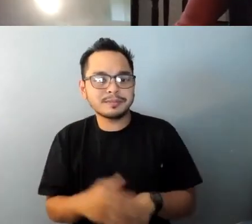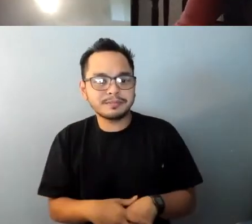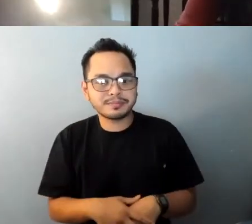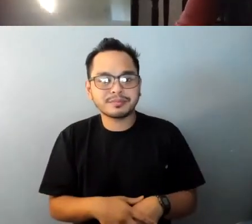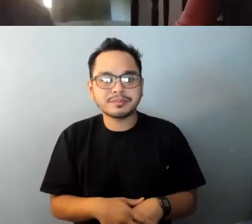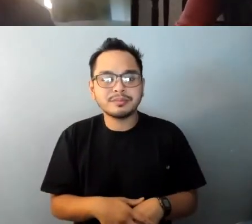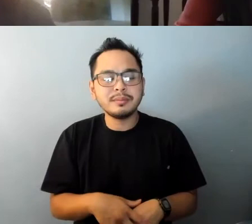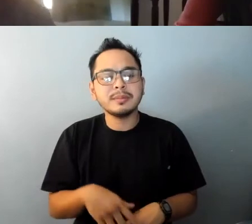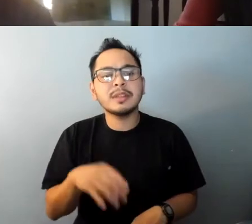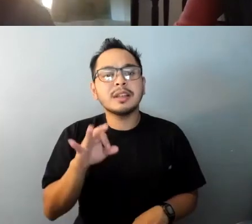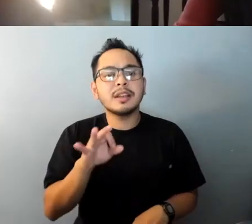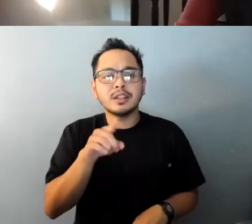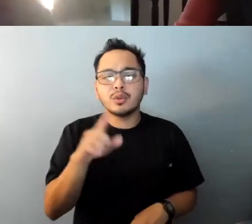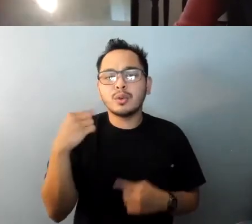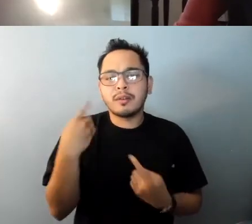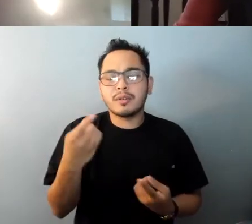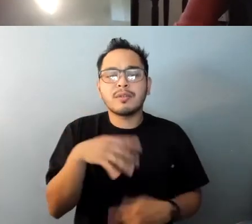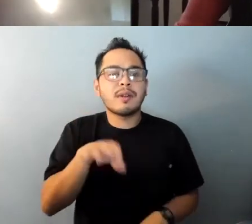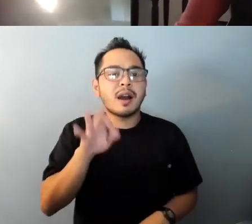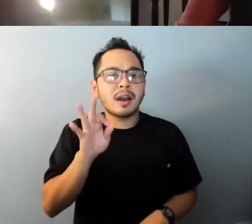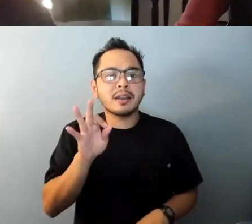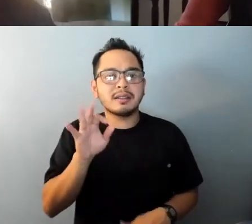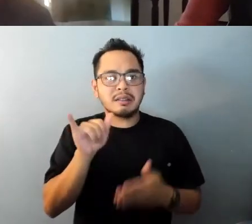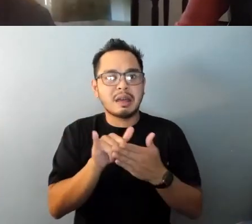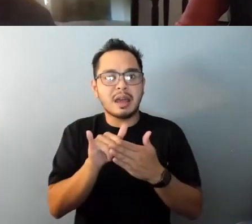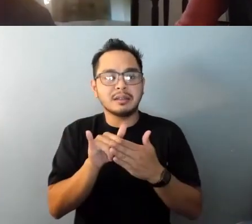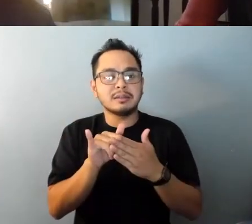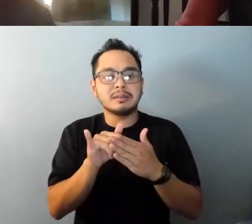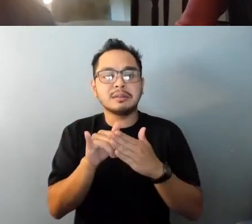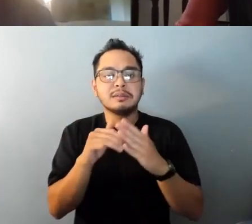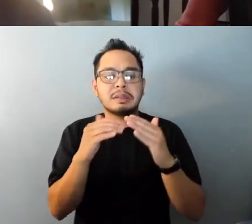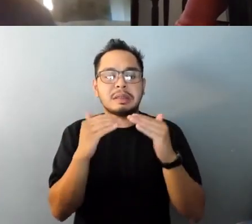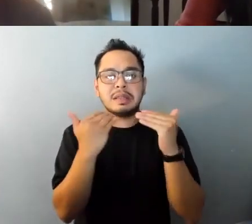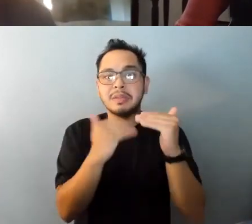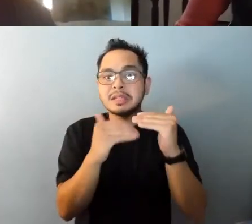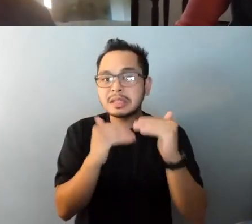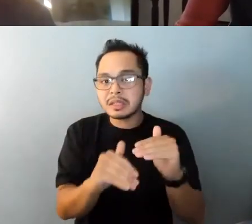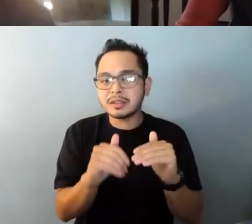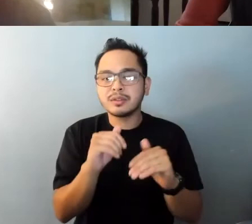or liberating because you know, you do not really have space to lie guess you do interesting